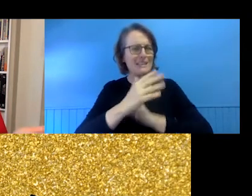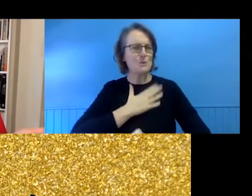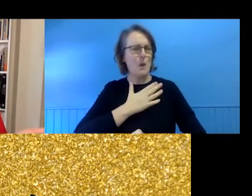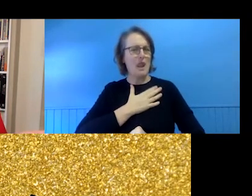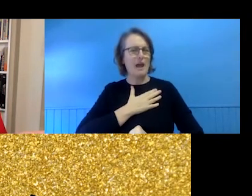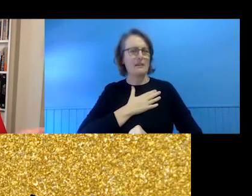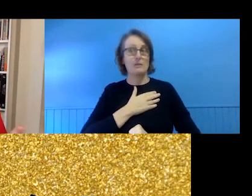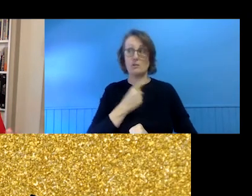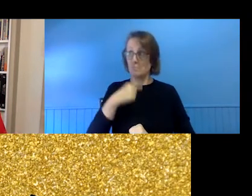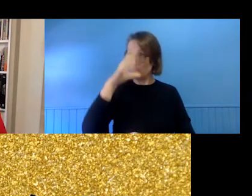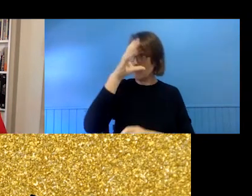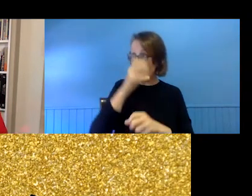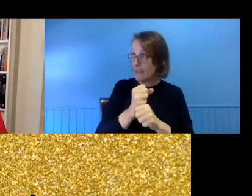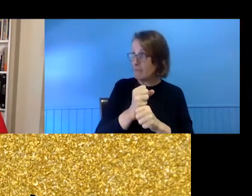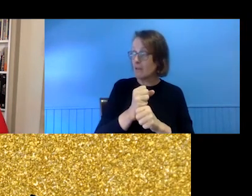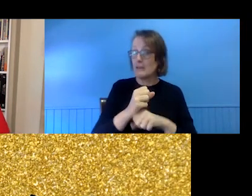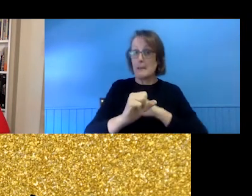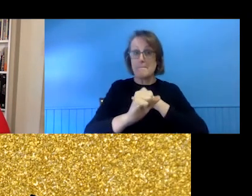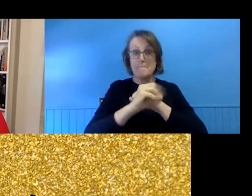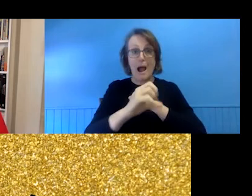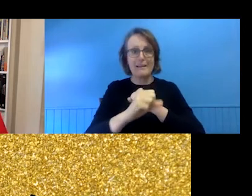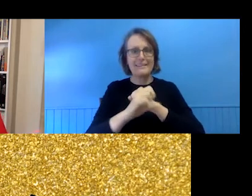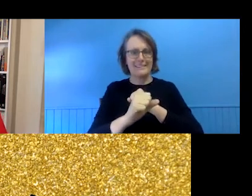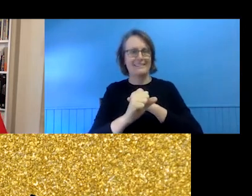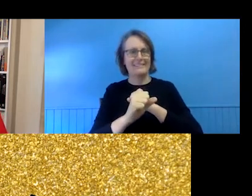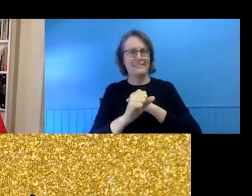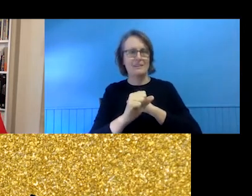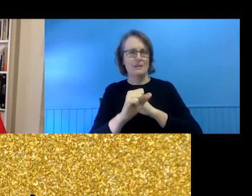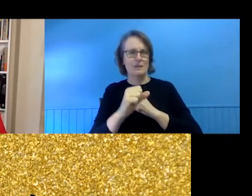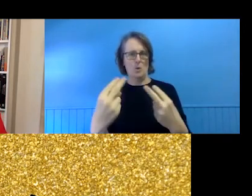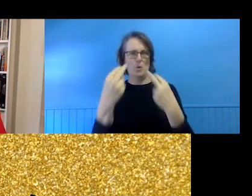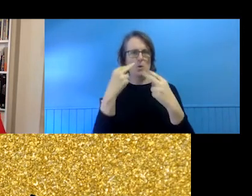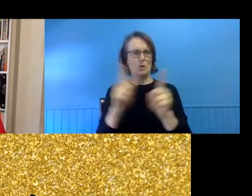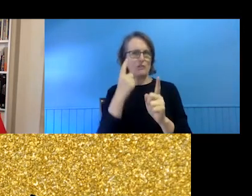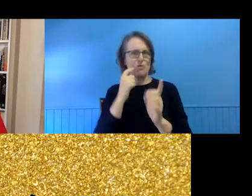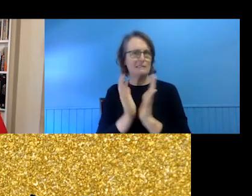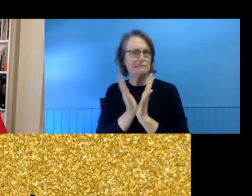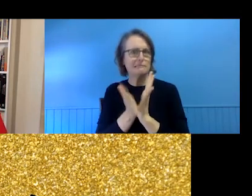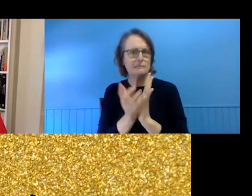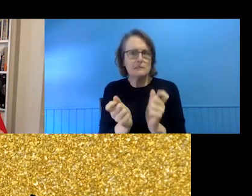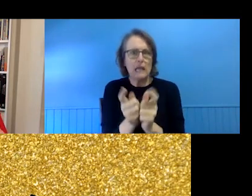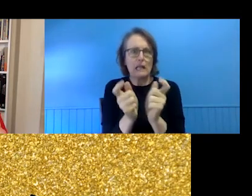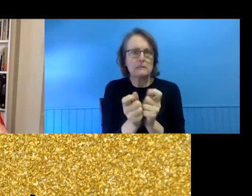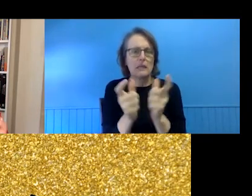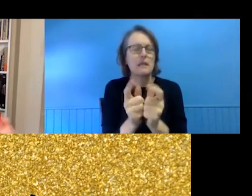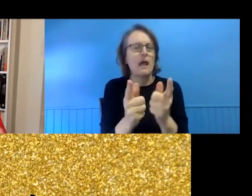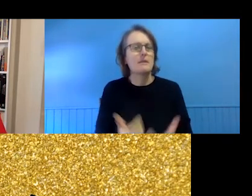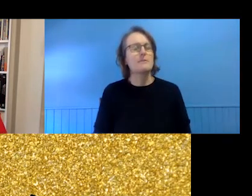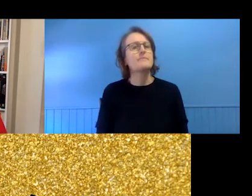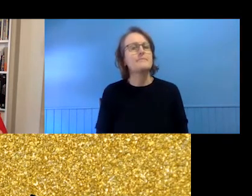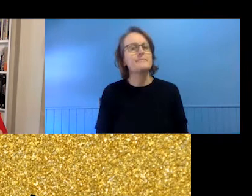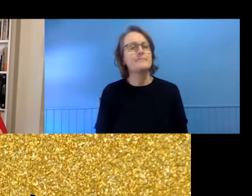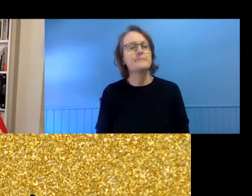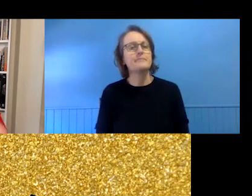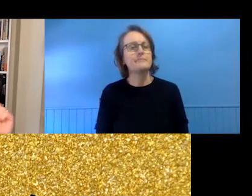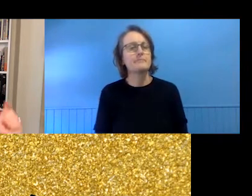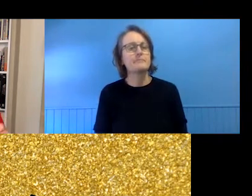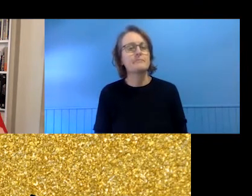believing anything we do will be a hard sell. I would like to frame